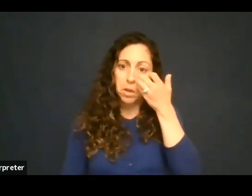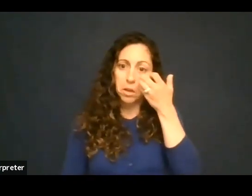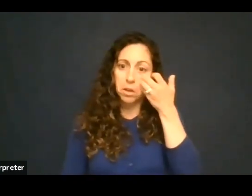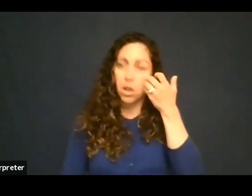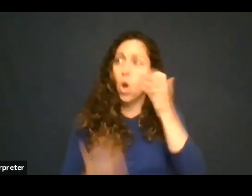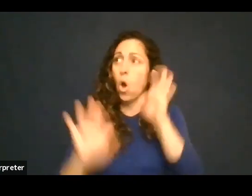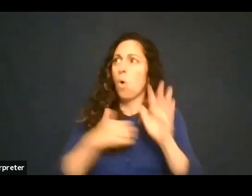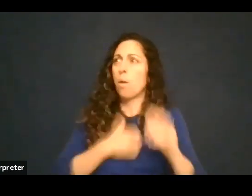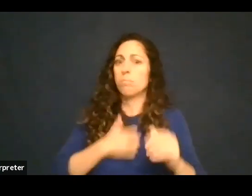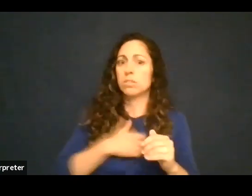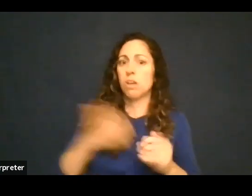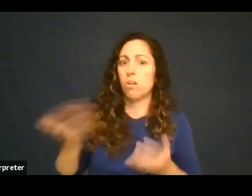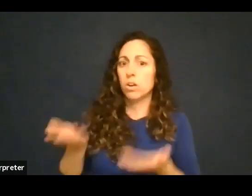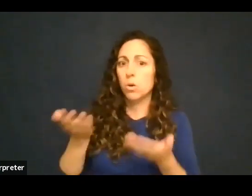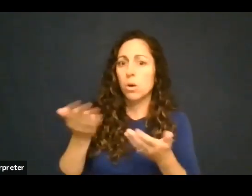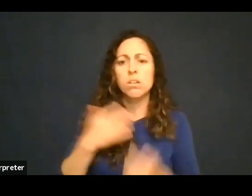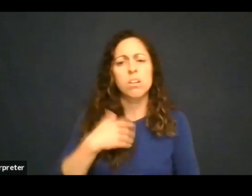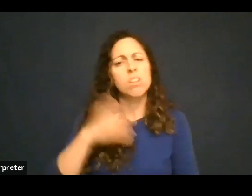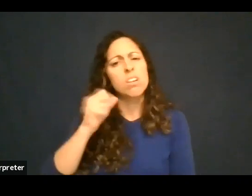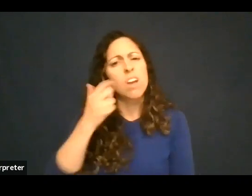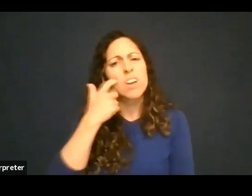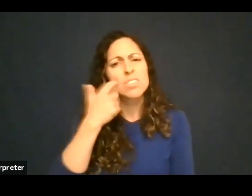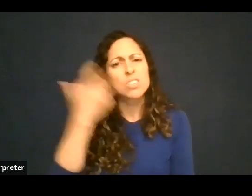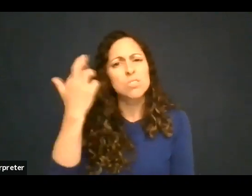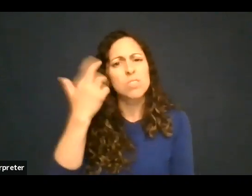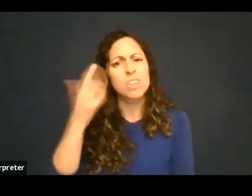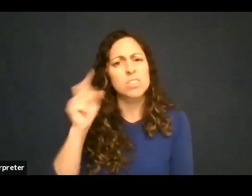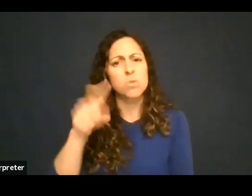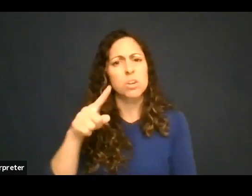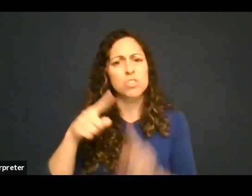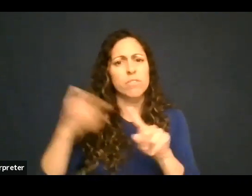a question from the audience on that aspect.